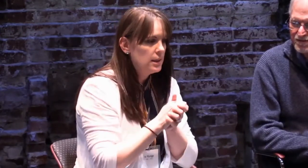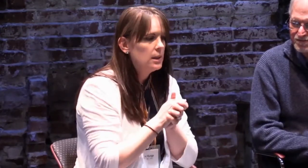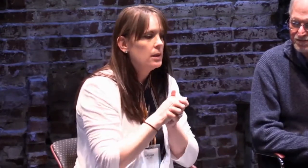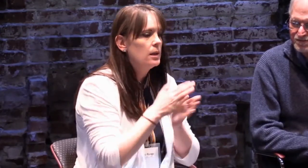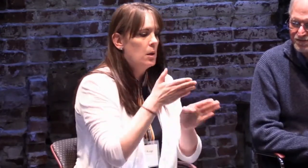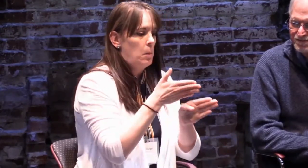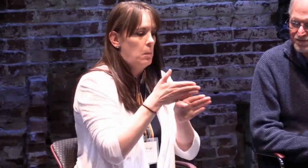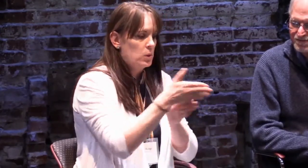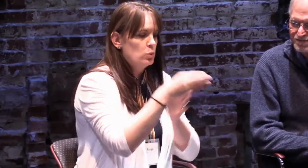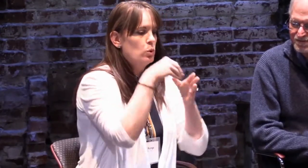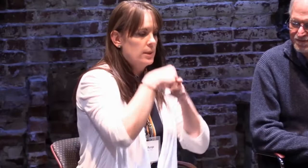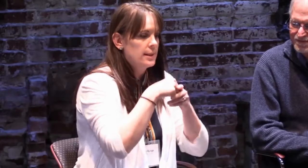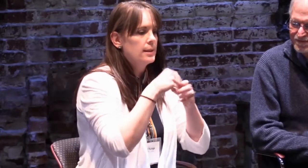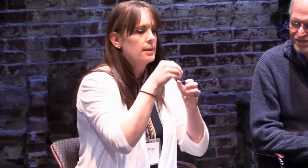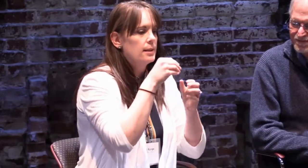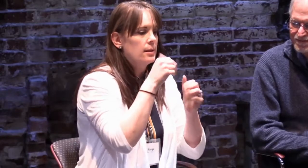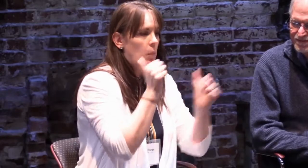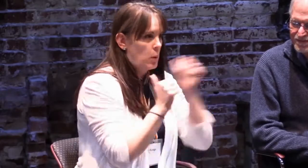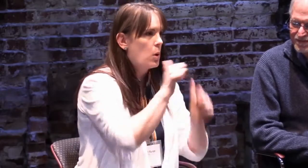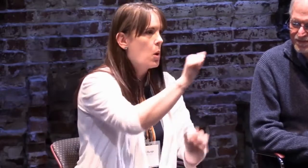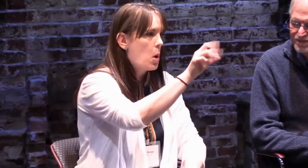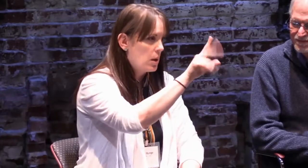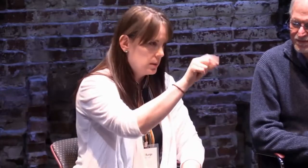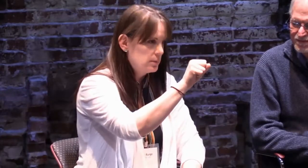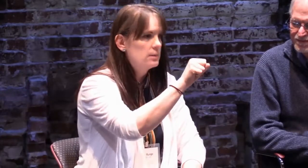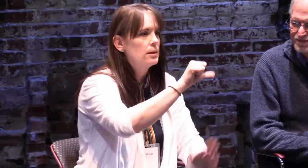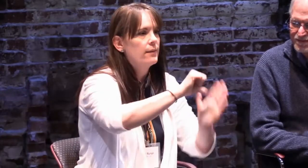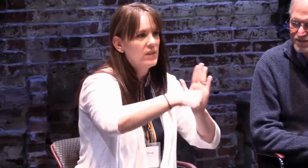I did graduate from UNC, going back to Colorado.